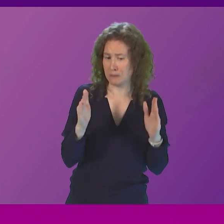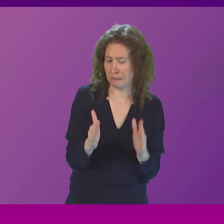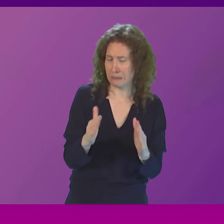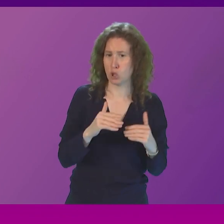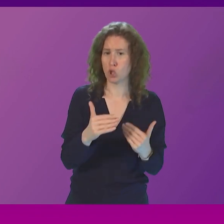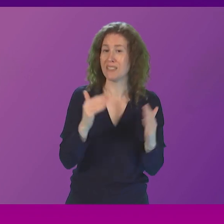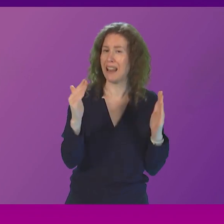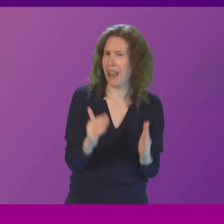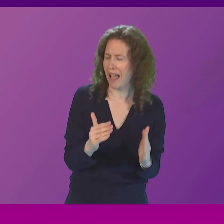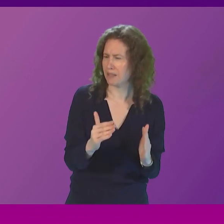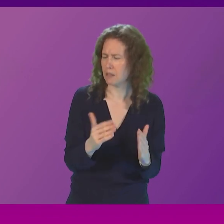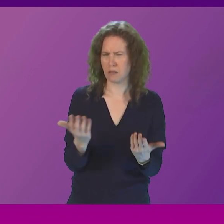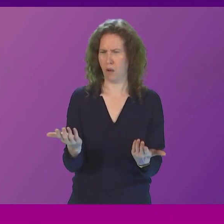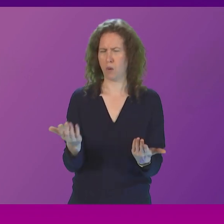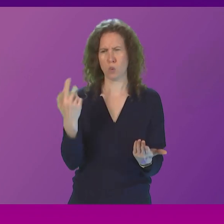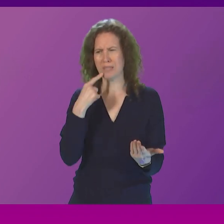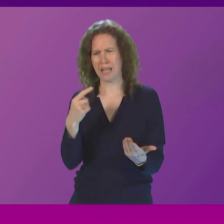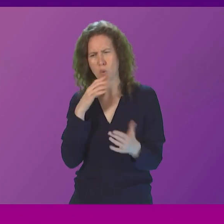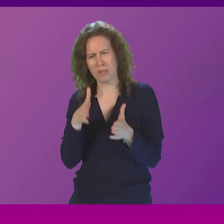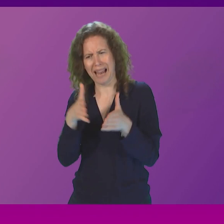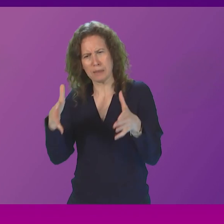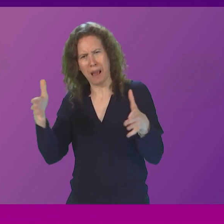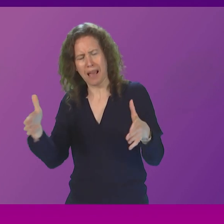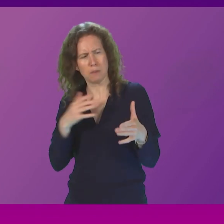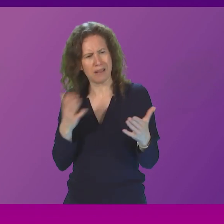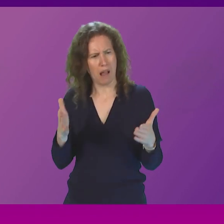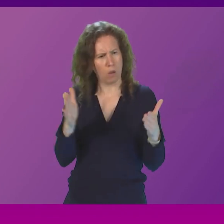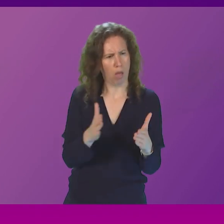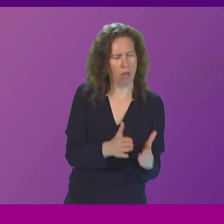How has it gone so badly wrong on his watch, yet again?